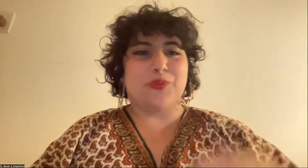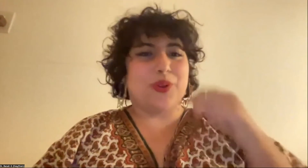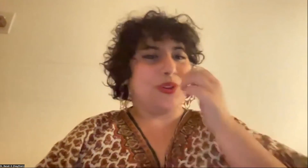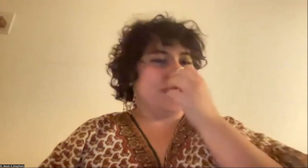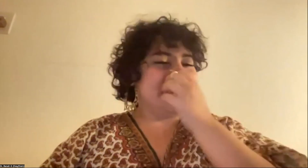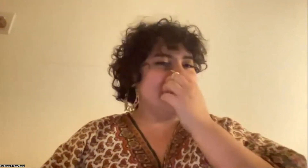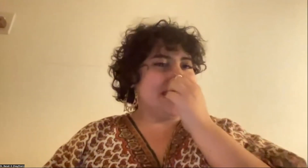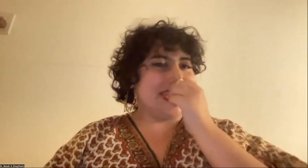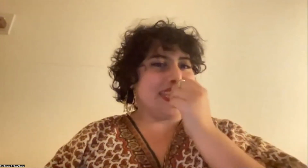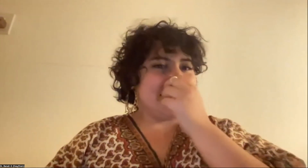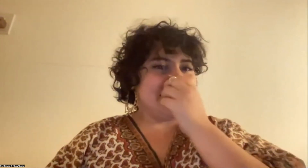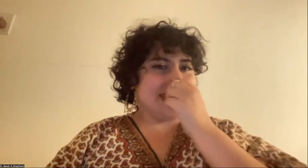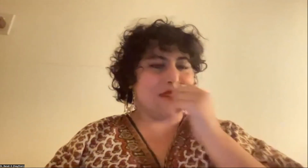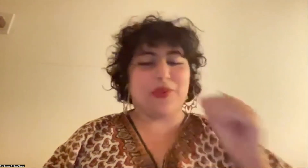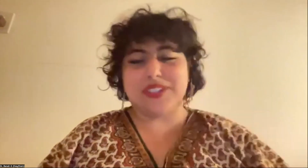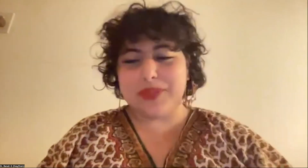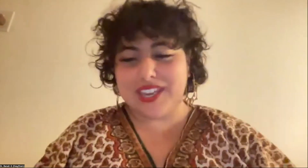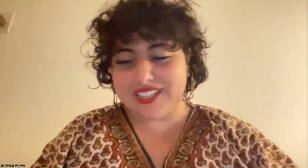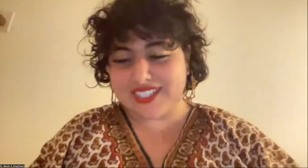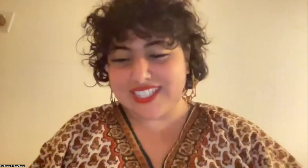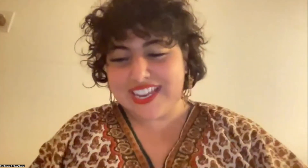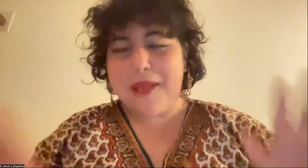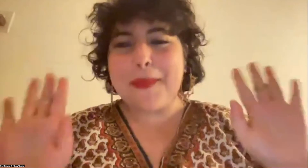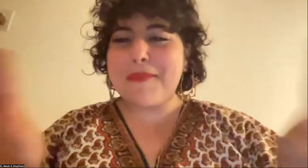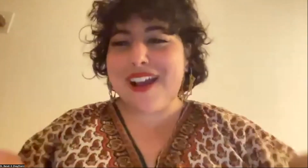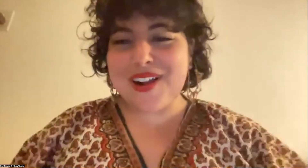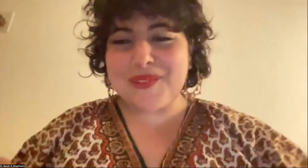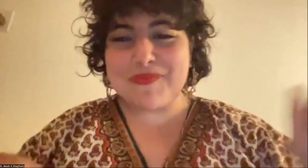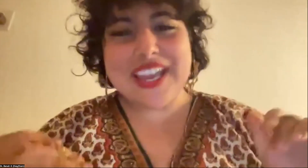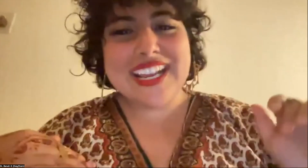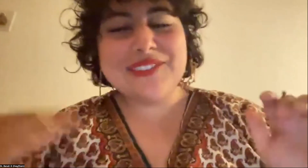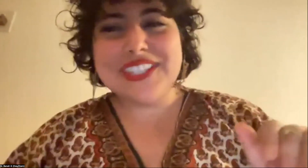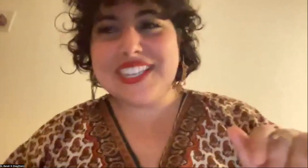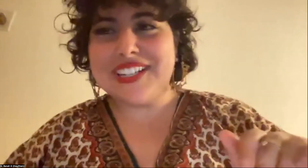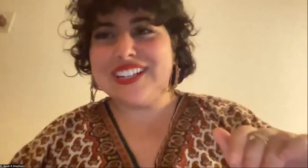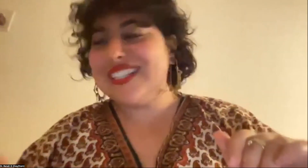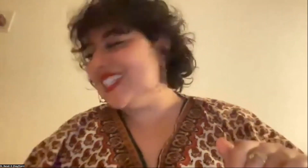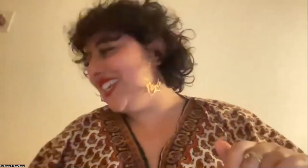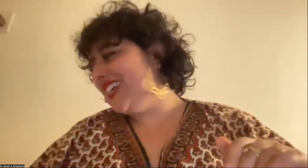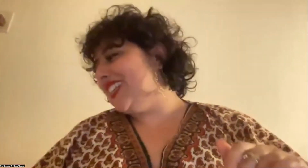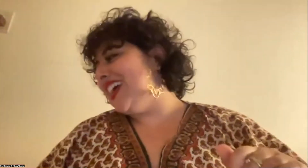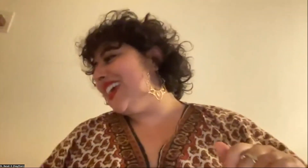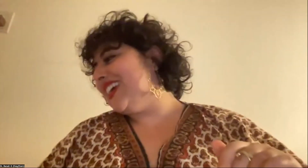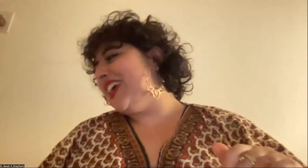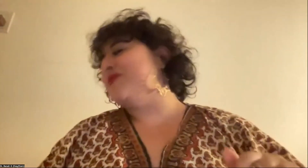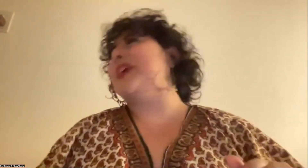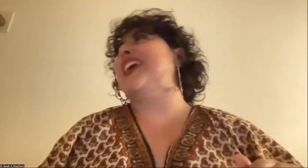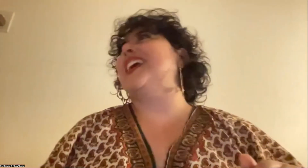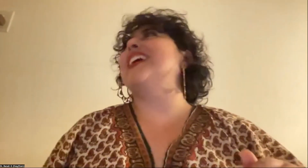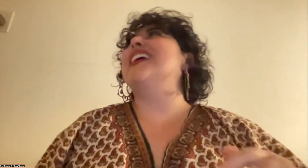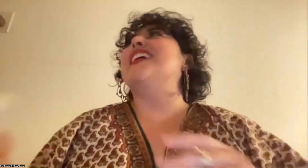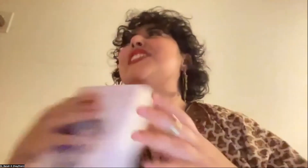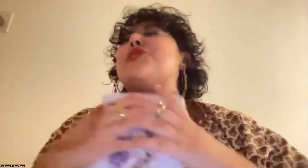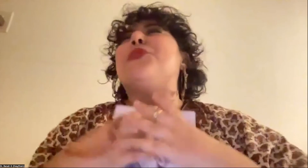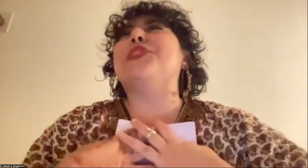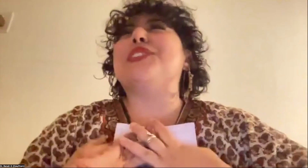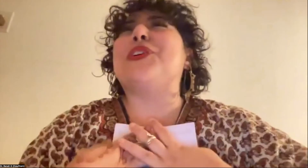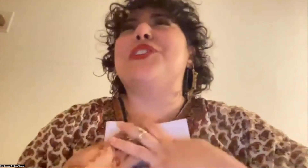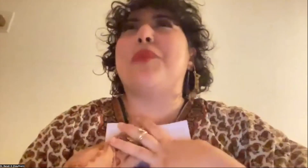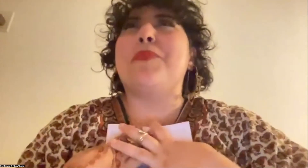underworld. And I wrote this because my mom who's here she like gave me she's always encouraged my